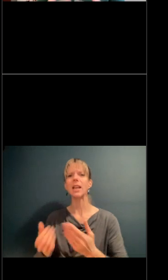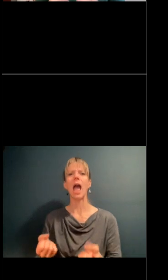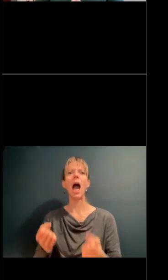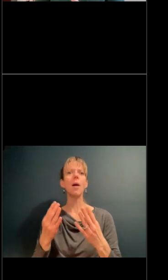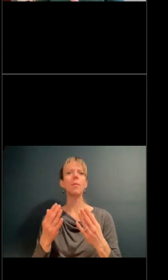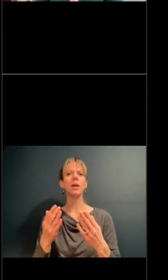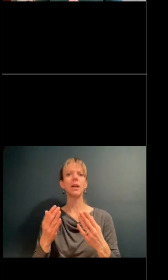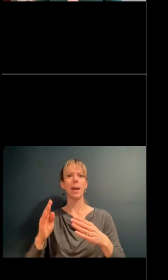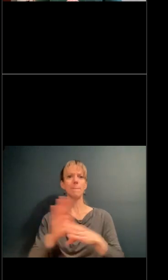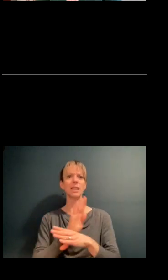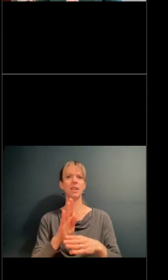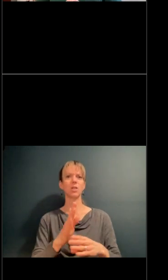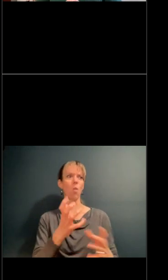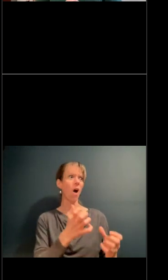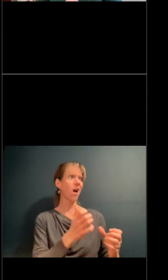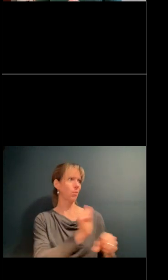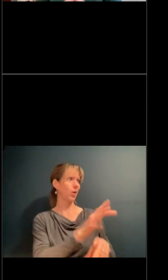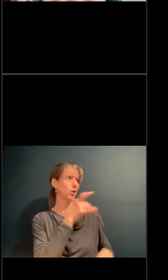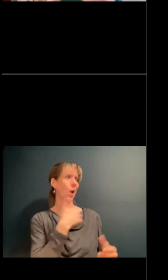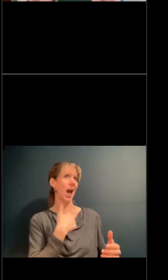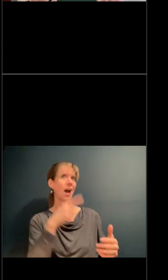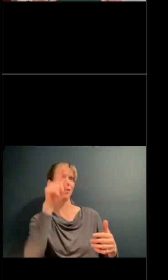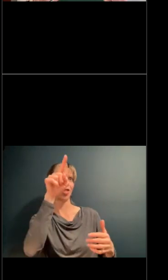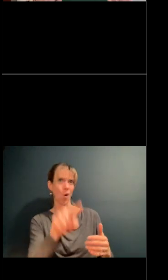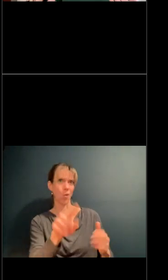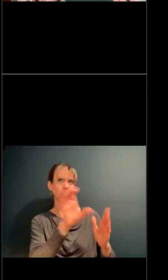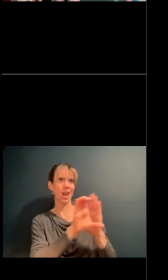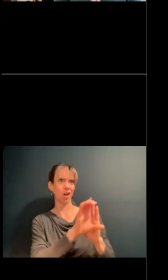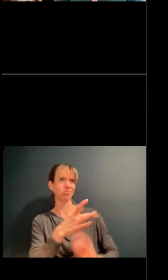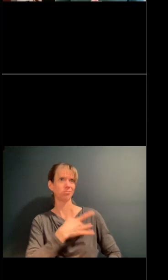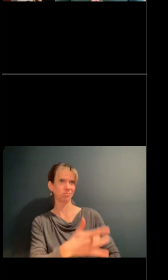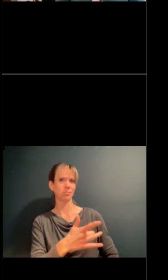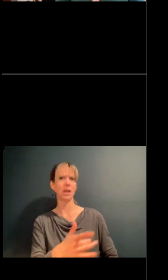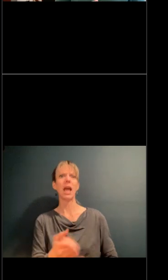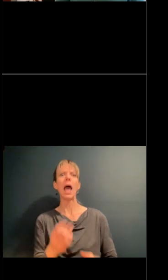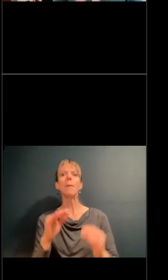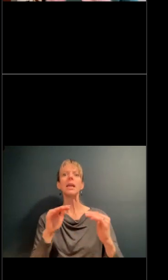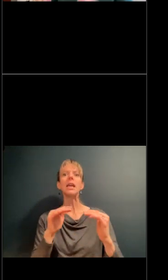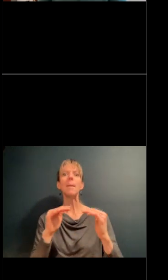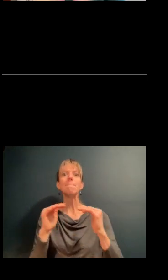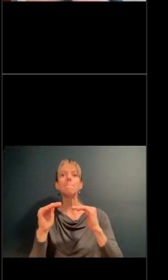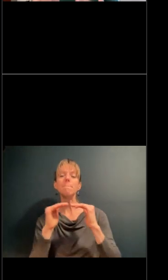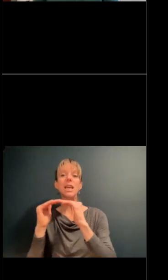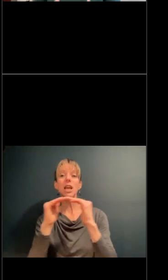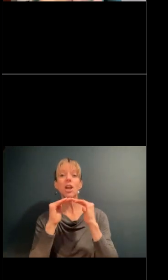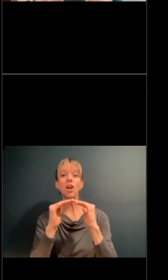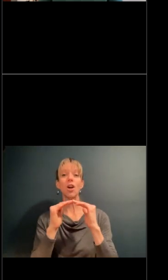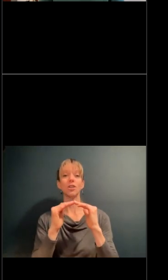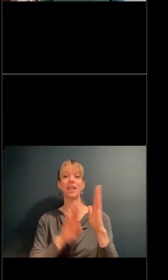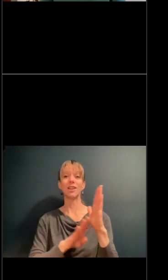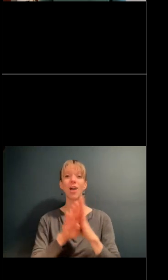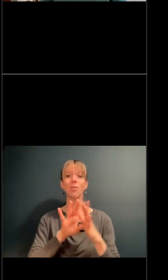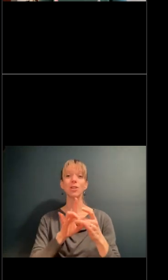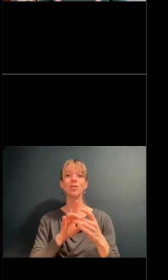with those characteristics? How many peers would be eager to develop a friendship with someone who is funny, happy and thoughtful?